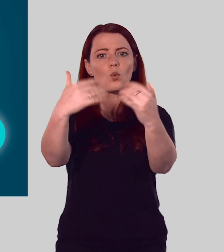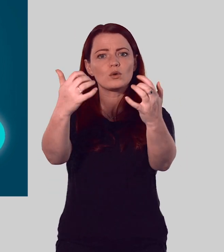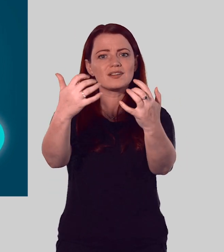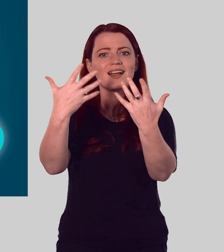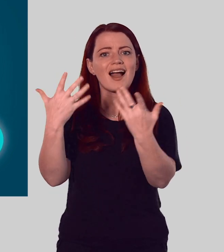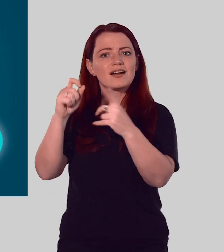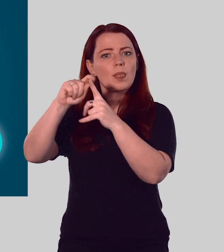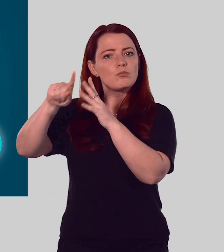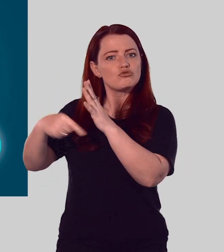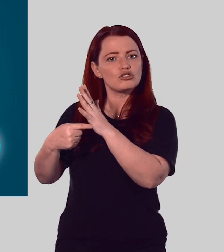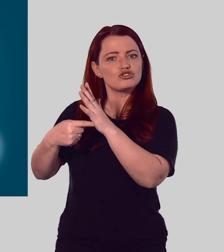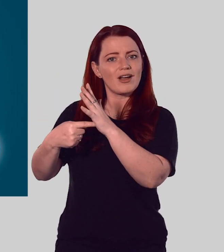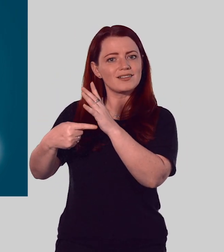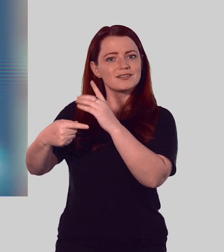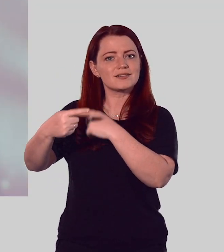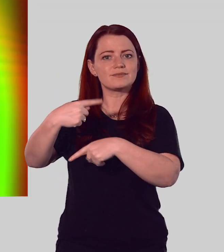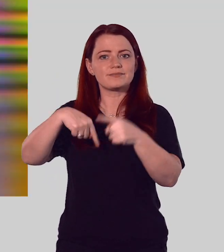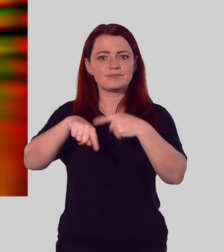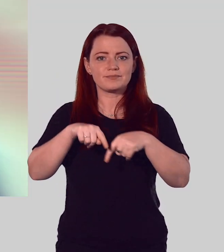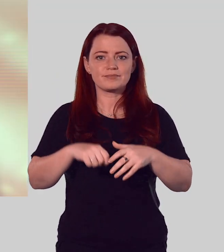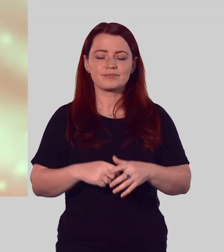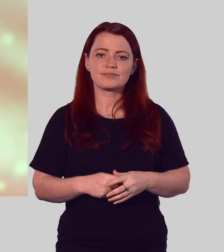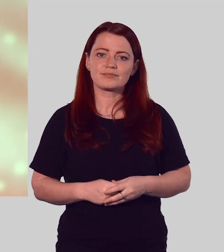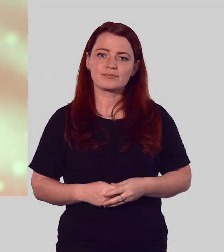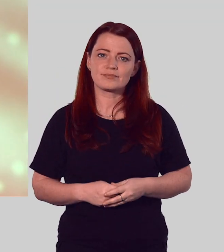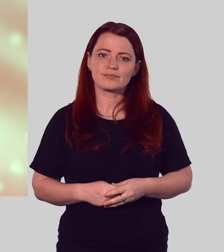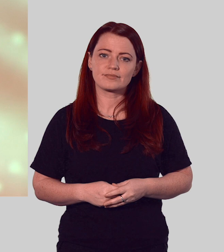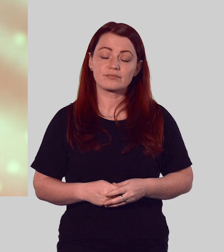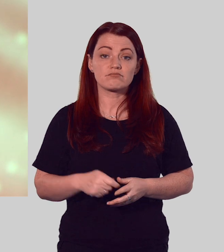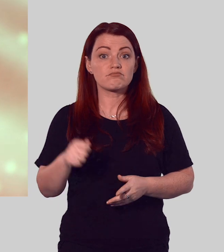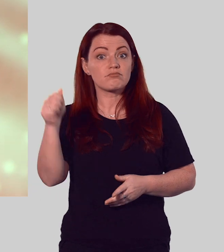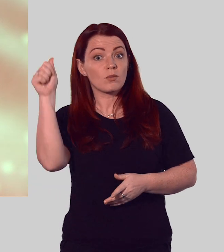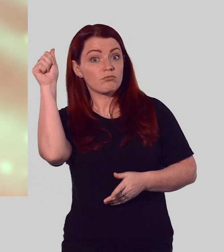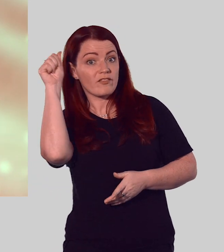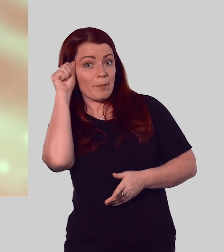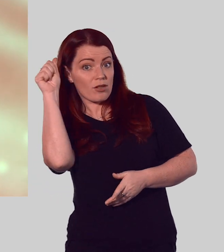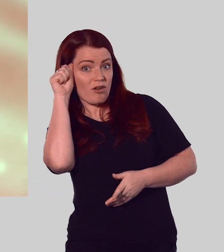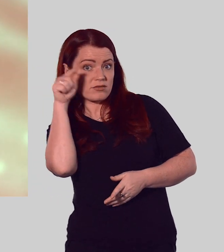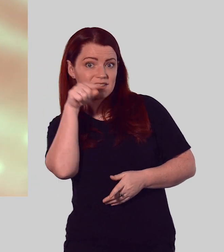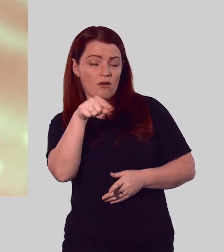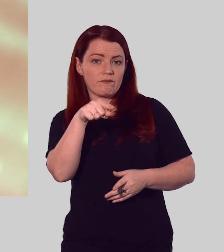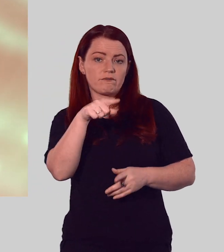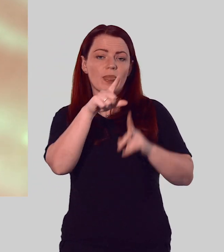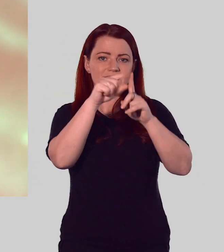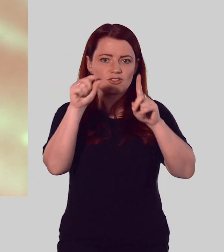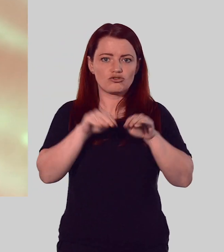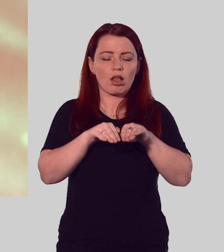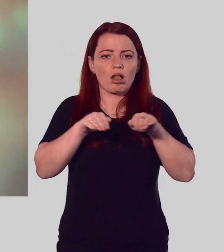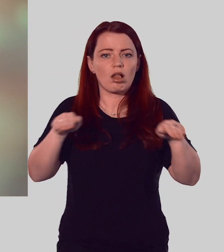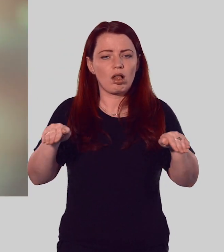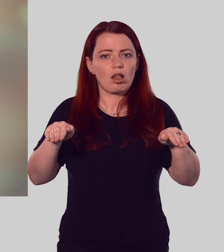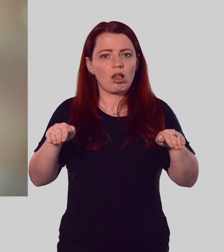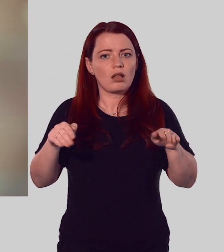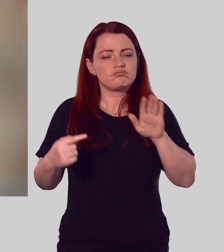the project overall. Familiarity of the digital platform is an important consideration, does the